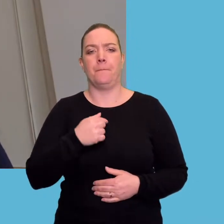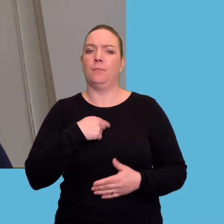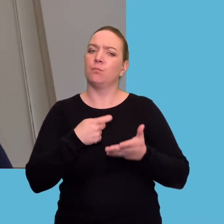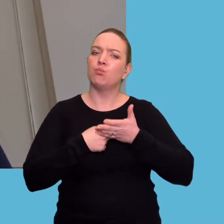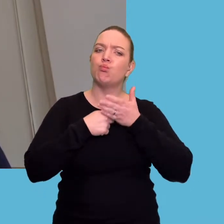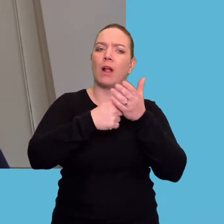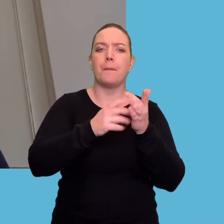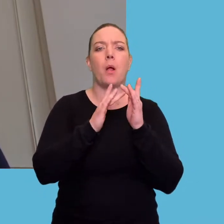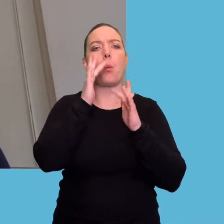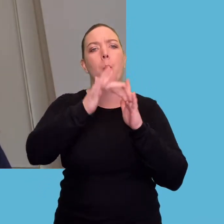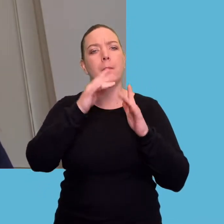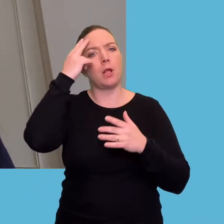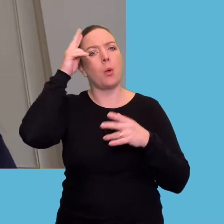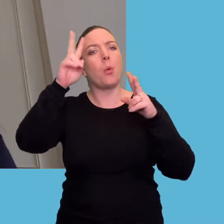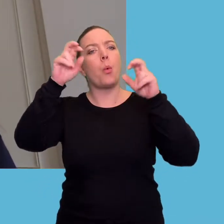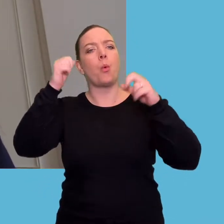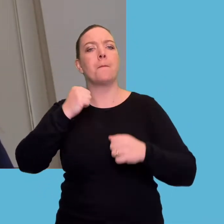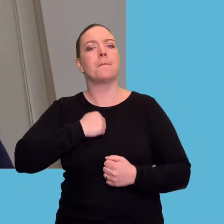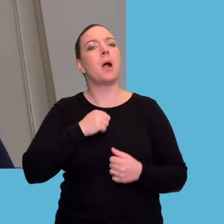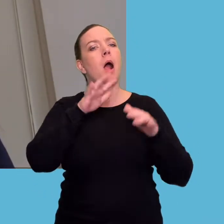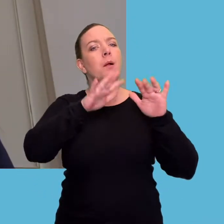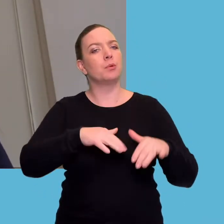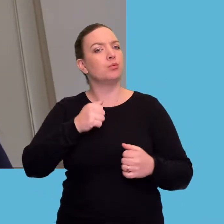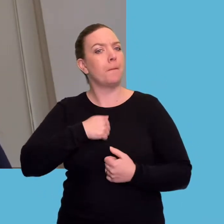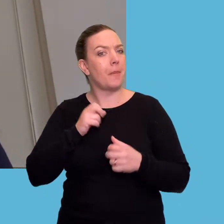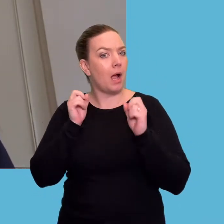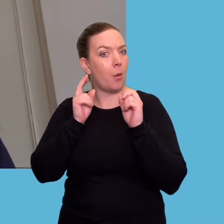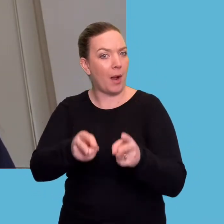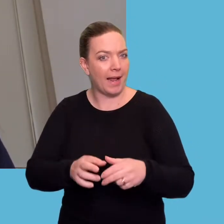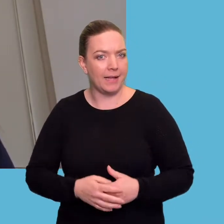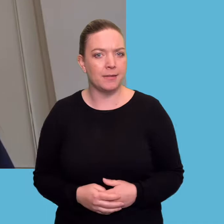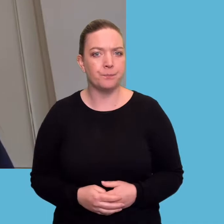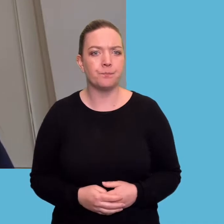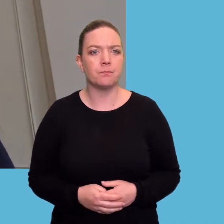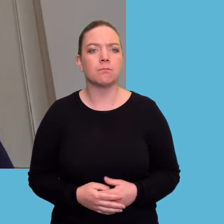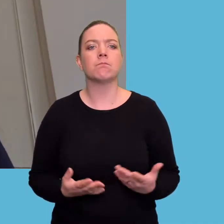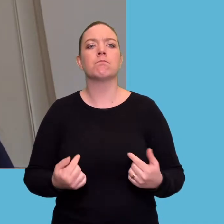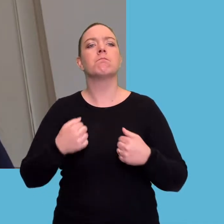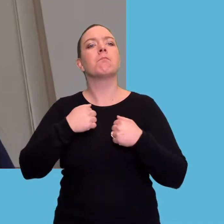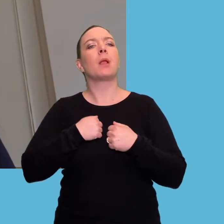on the Internet which you can access to help you do this. We recommend a website